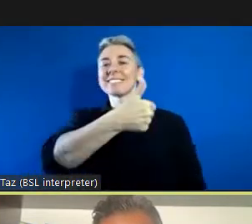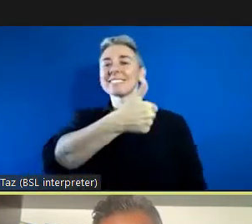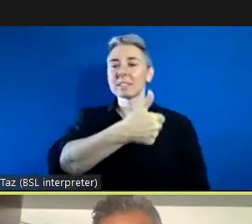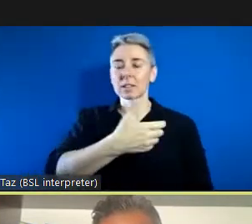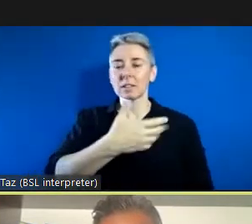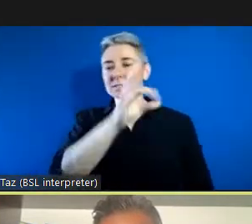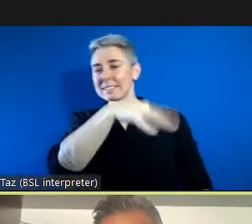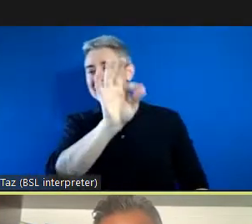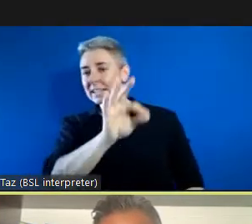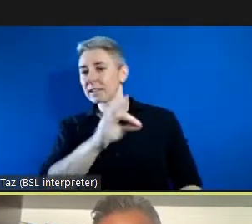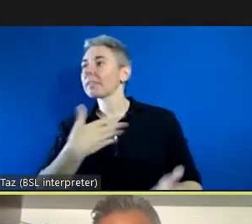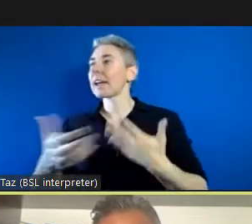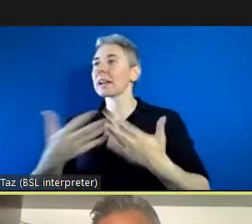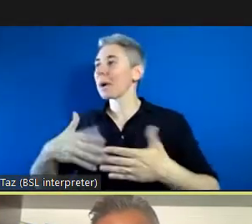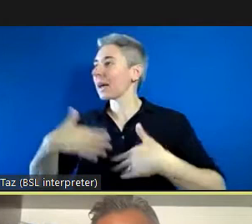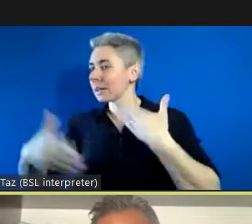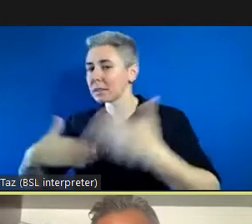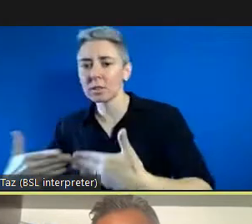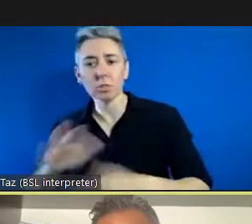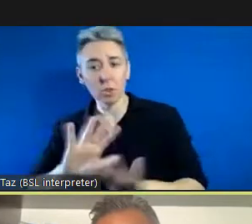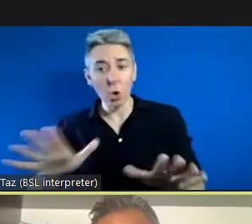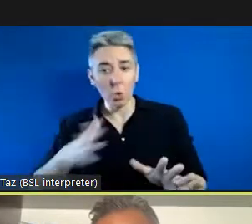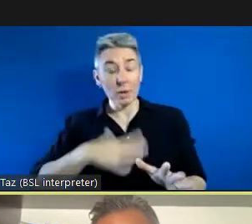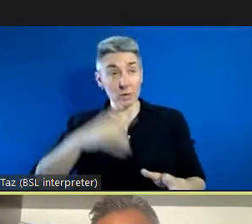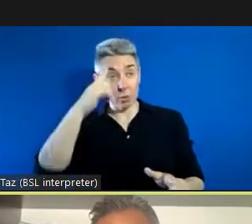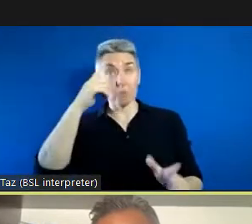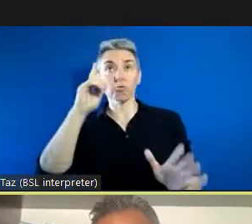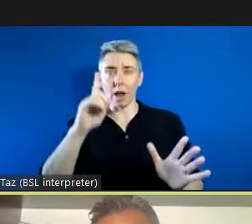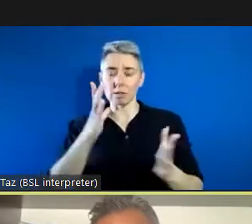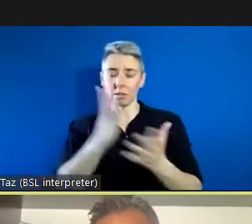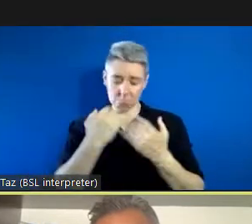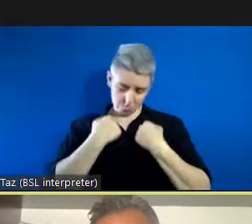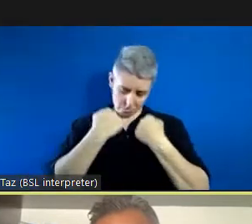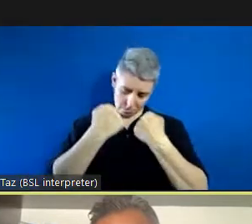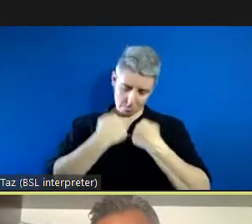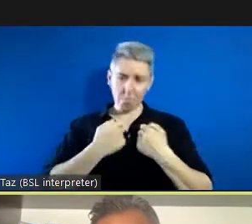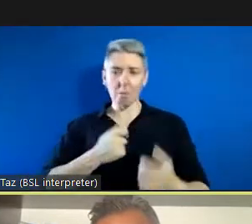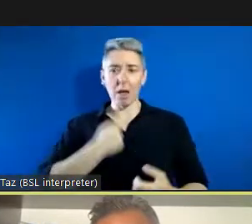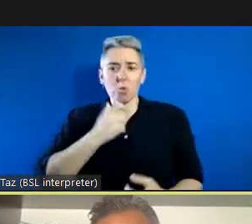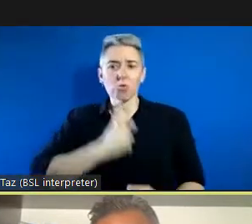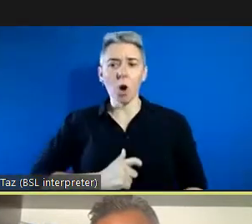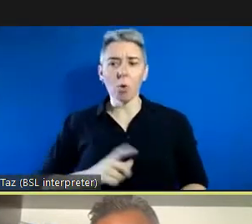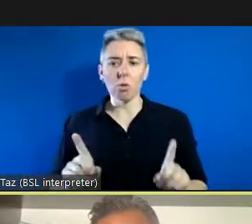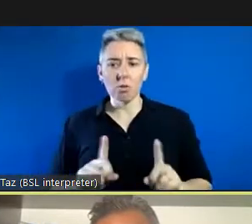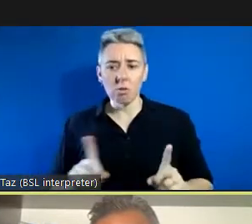ticking a box on but recognising our role, those of us who have power to exercise in that role,